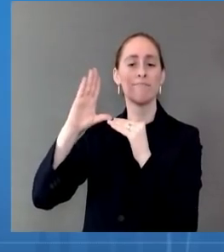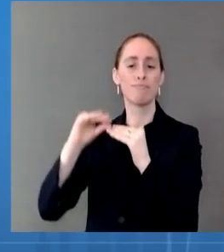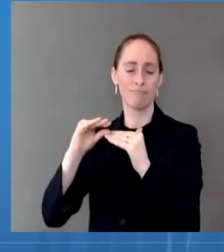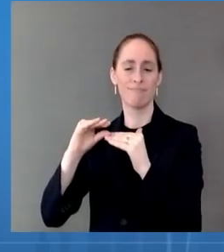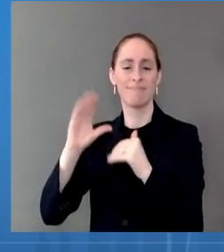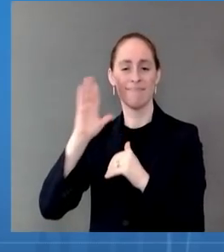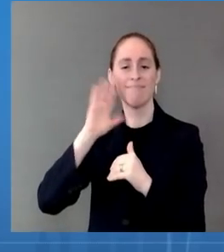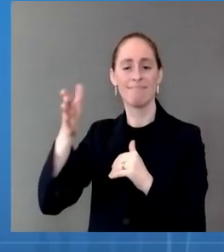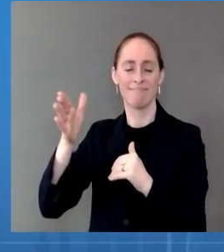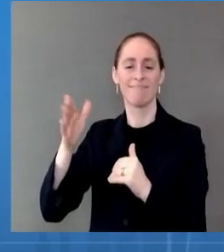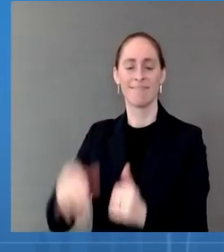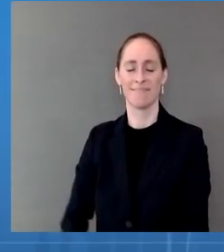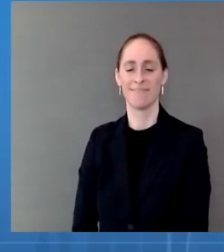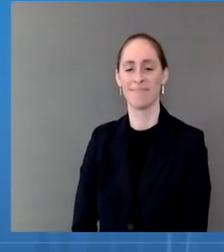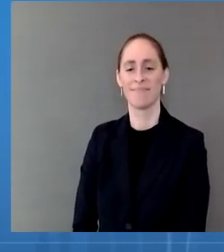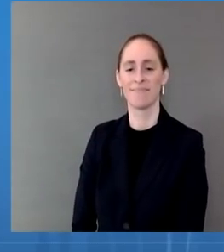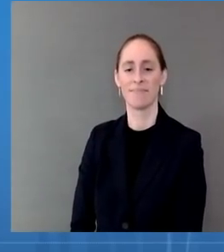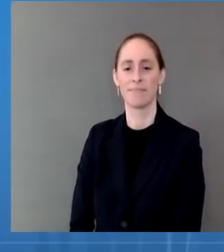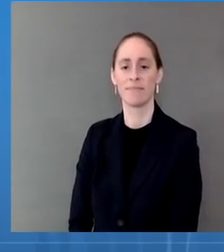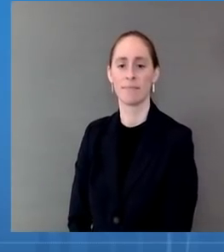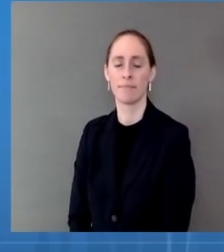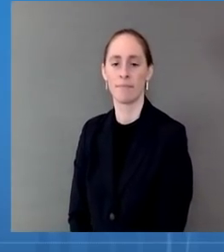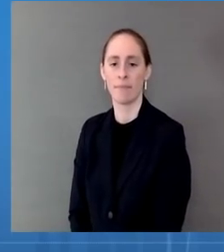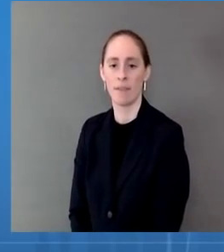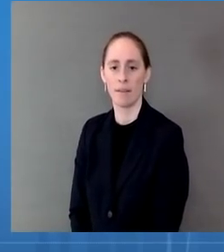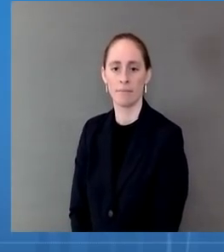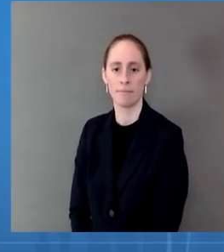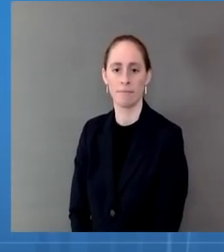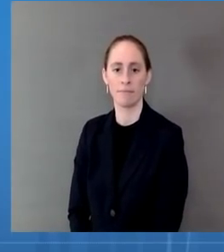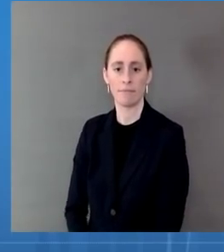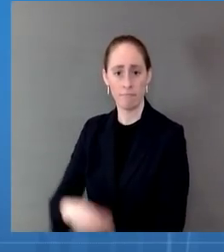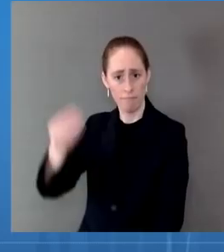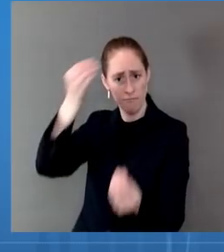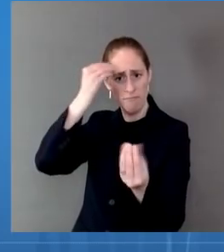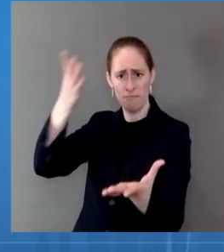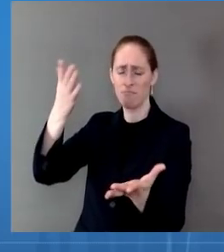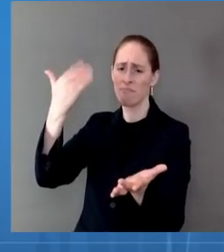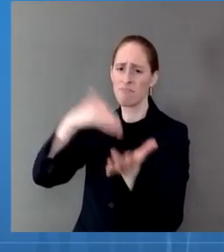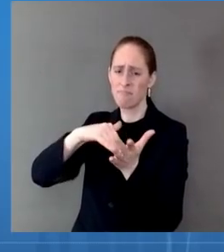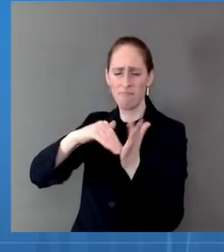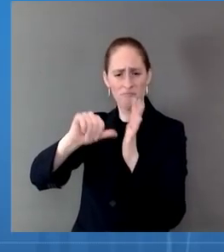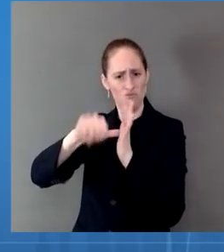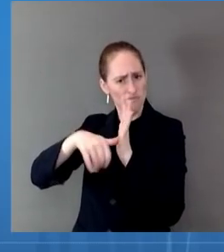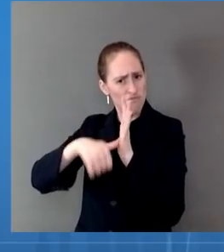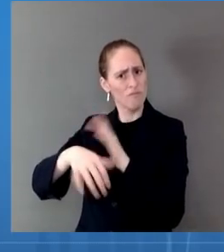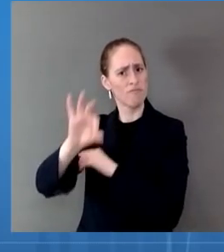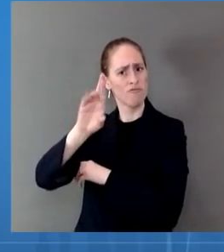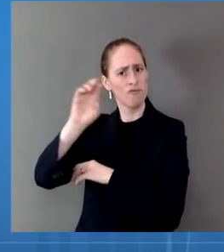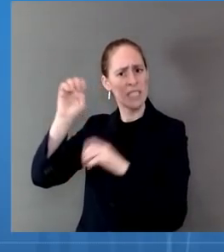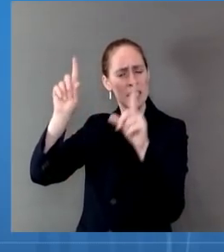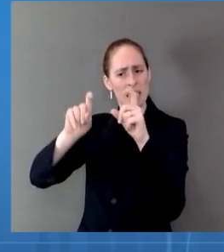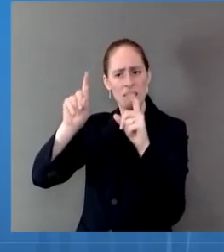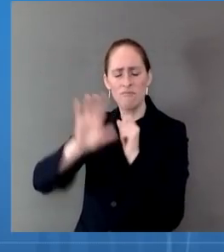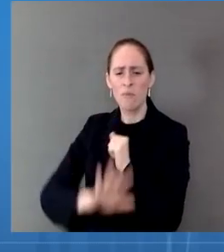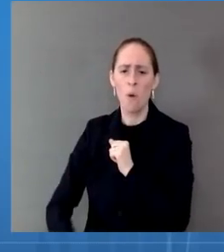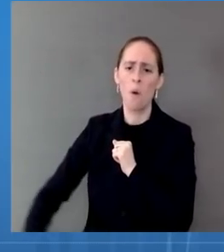throughout the country at community centers, convenient locations and then the we had the 150 million people